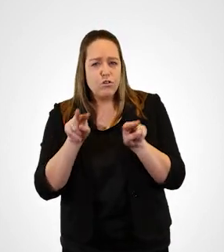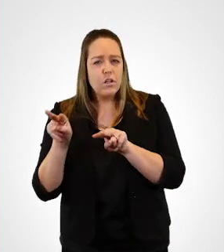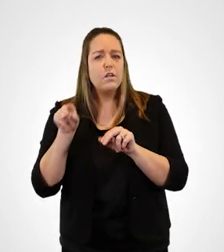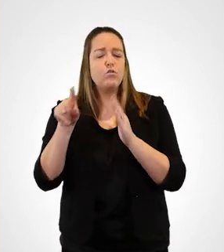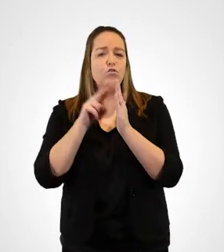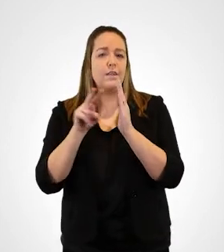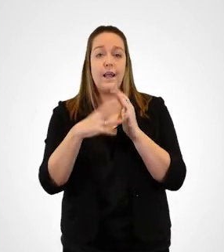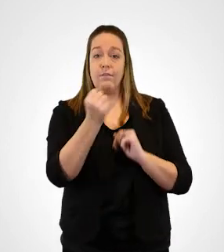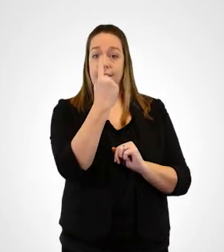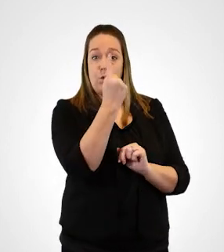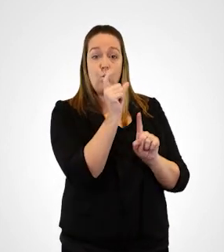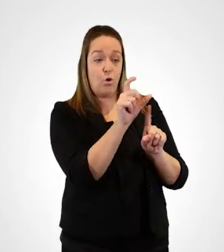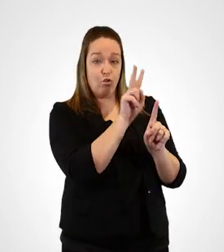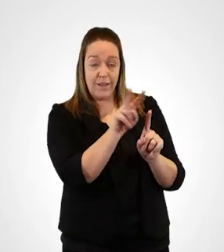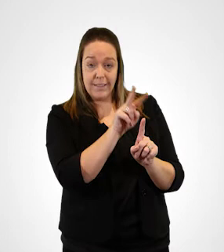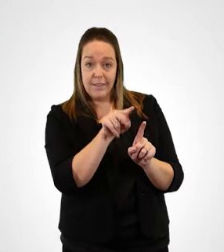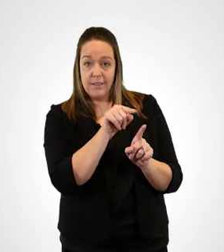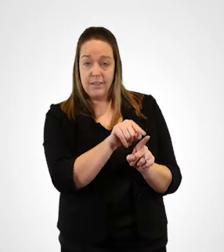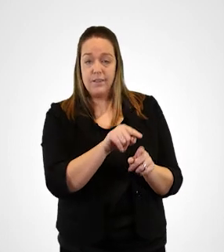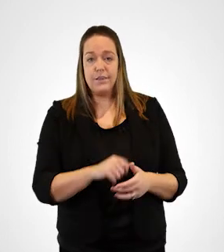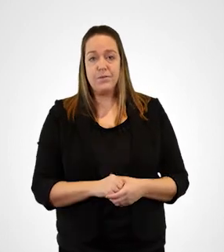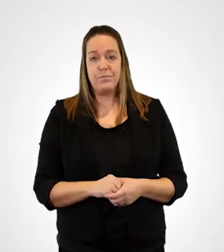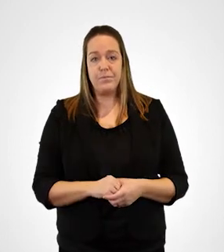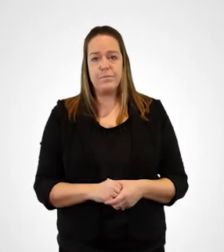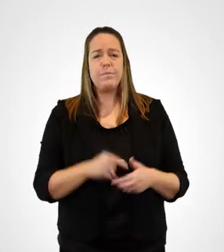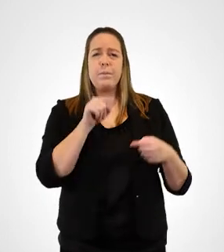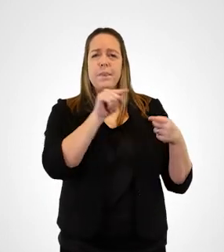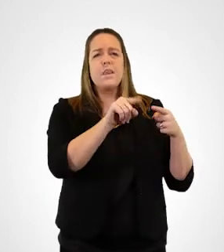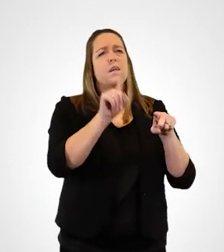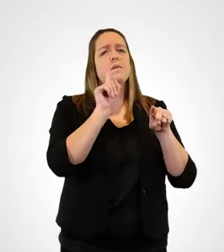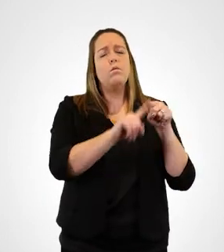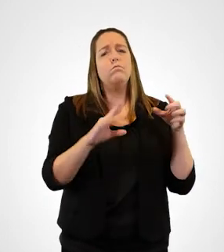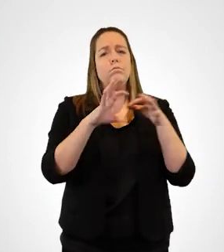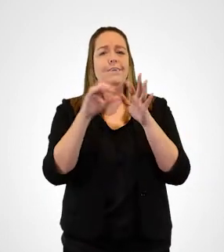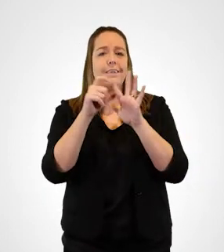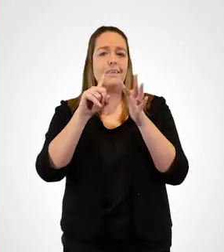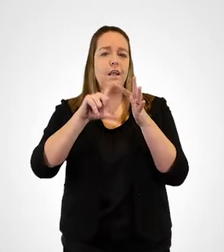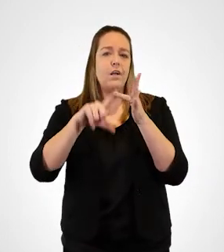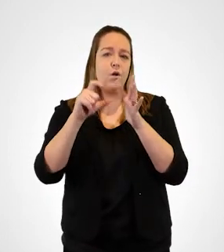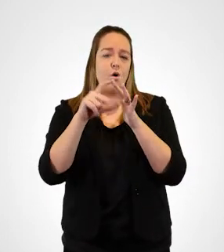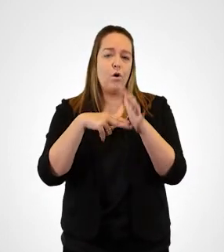because we looked at single word reading, and of course single word reading, if you think about it, is mainly about decoding